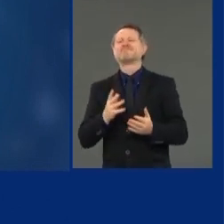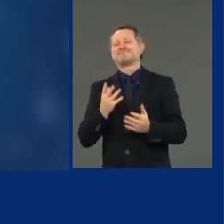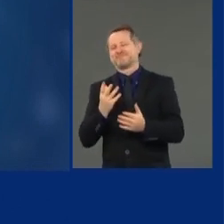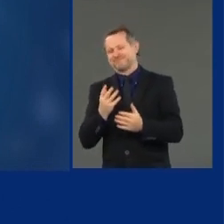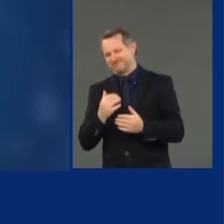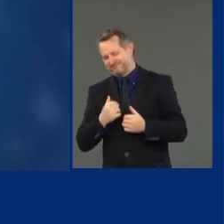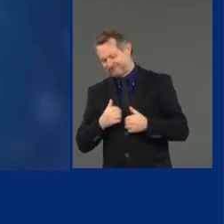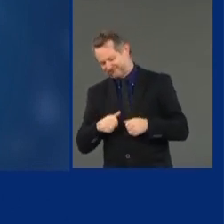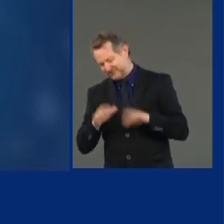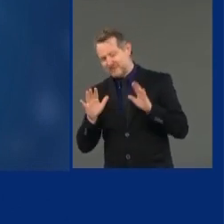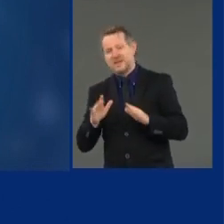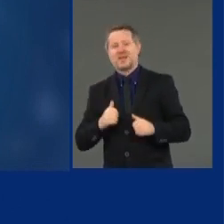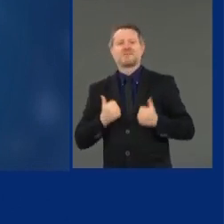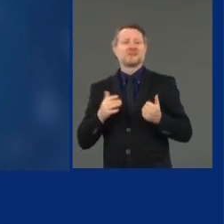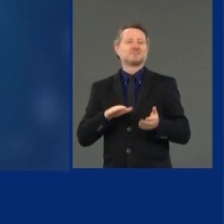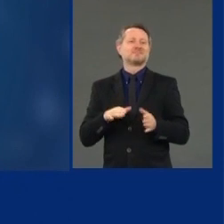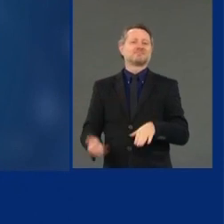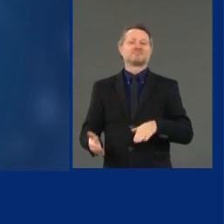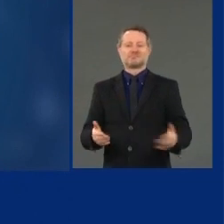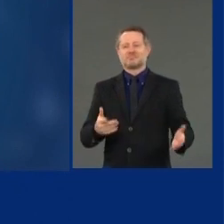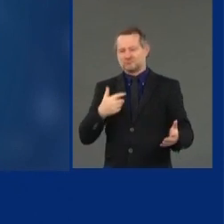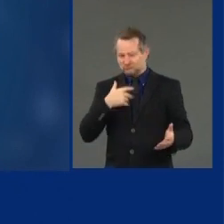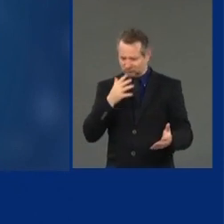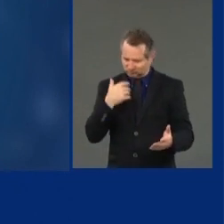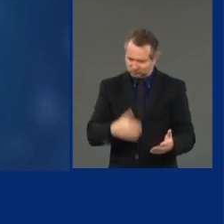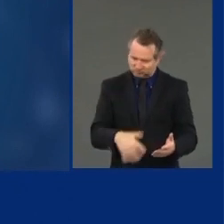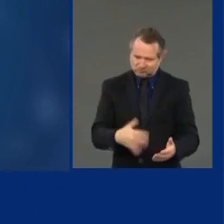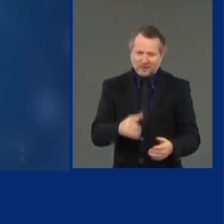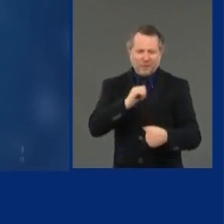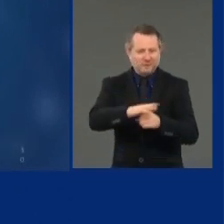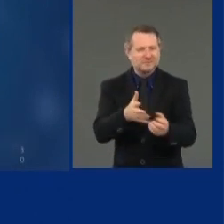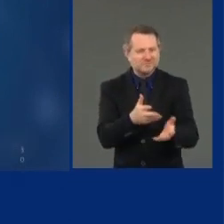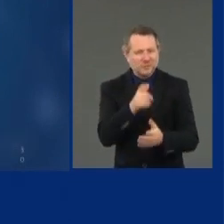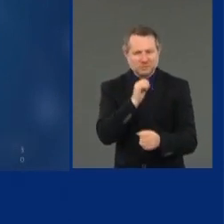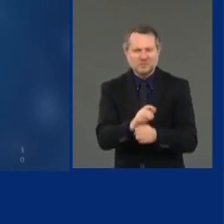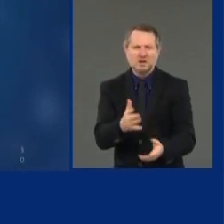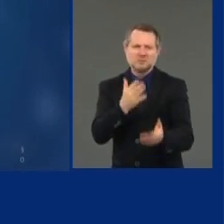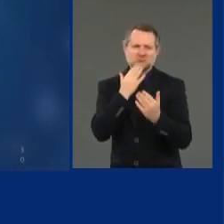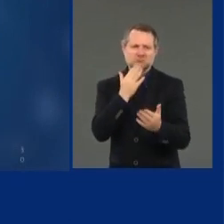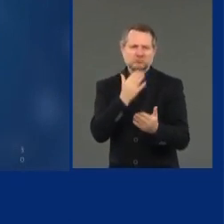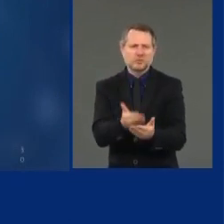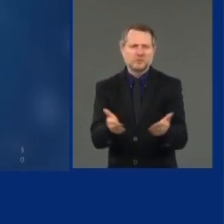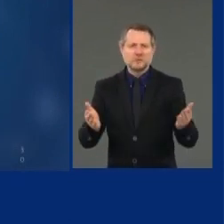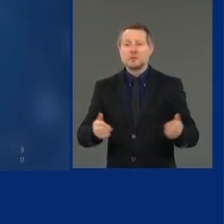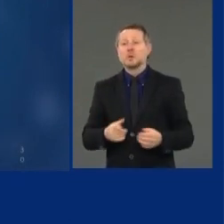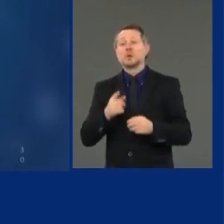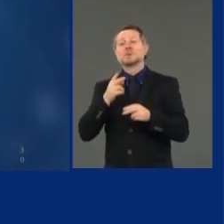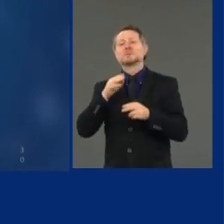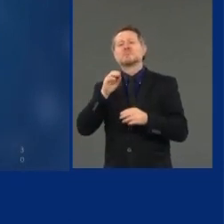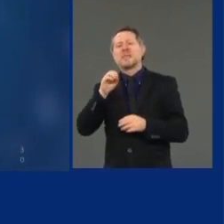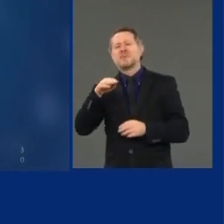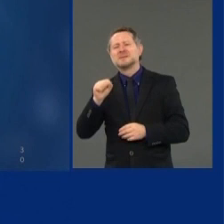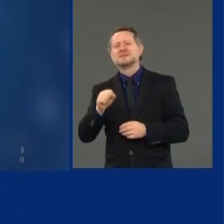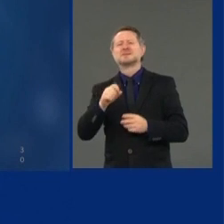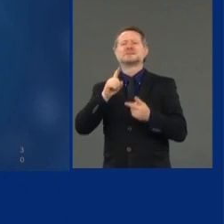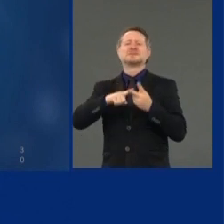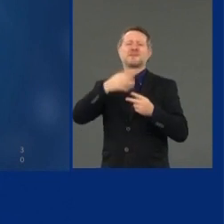SOME OF THEM ACTUALLY GAVE THEIR LIVES TO THIS AND WE ARE ALL VERY, VERY GRATEFUL TO THEM.